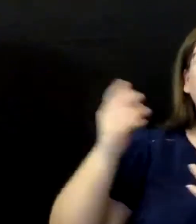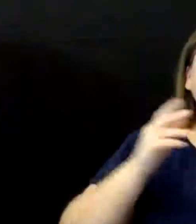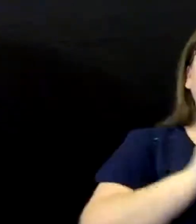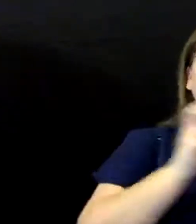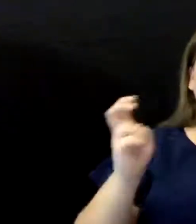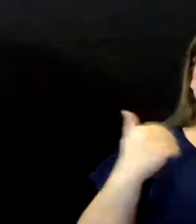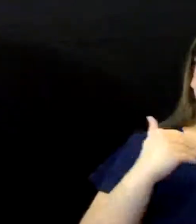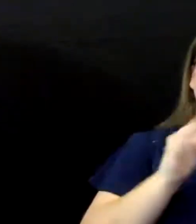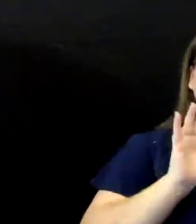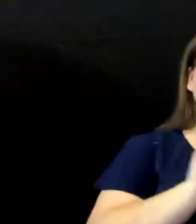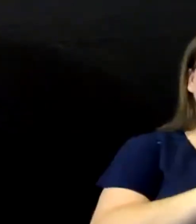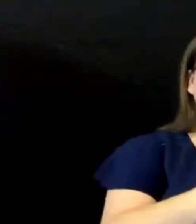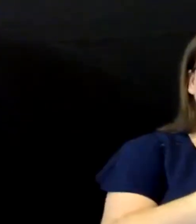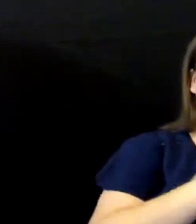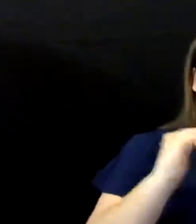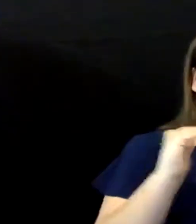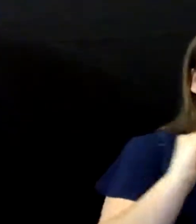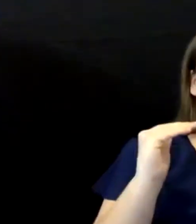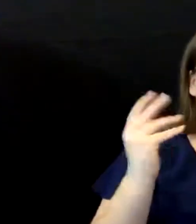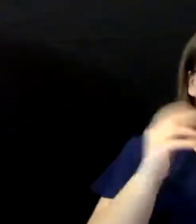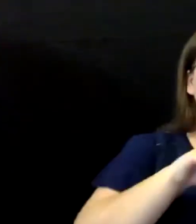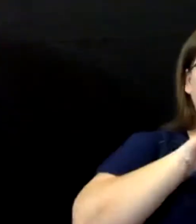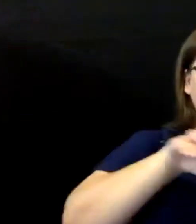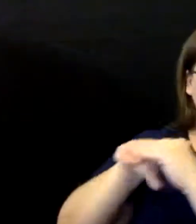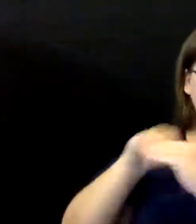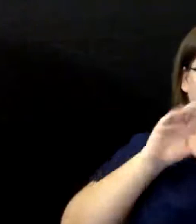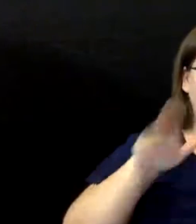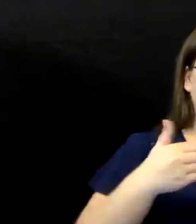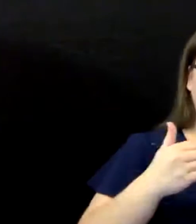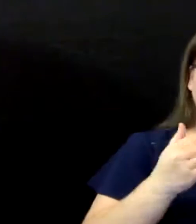these days. It's justice and access for all, more important now than ever. So